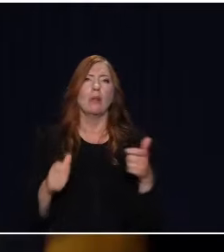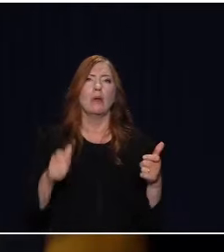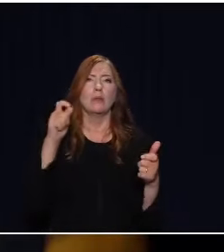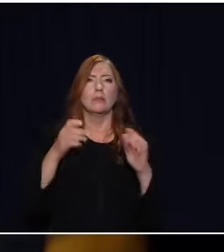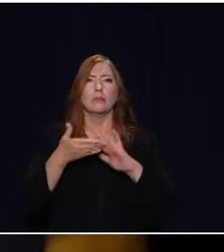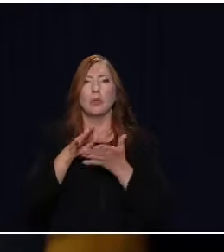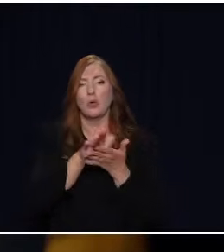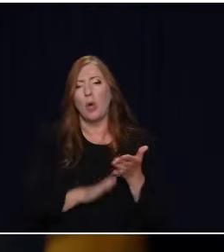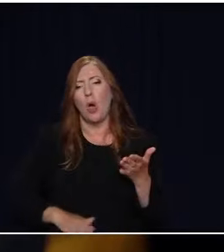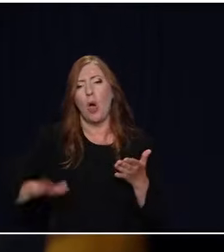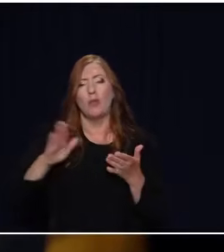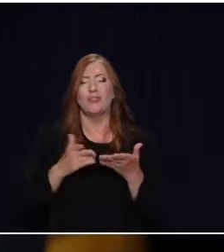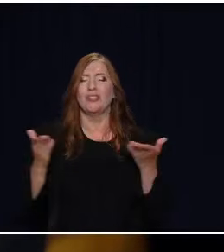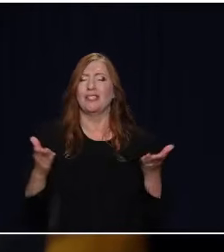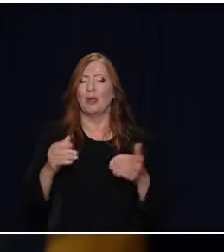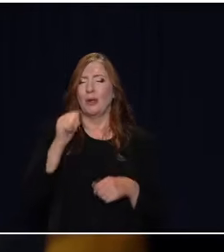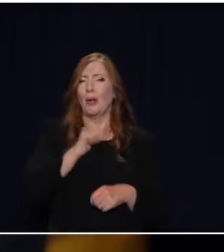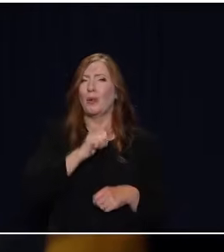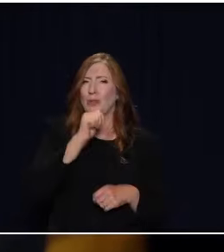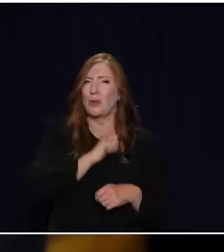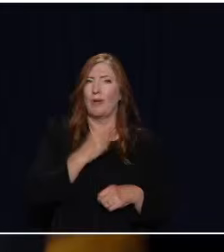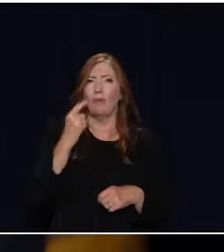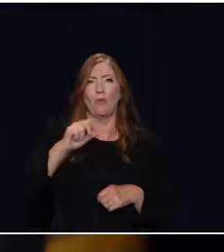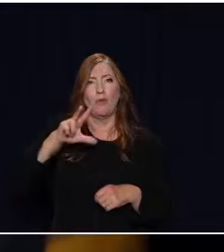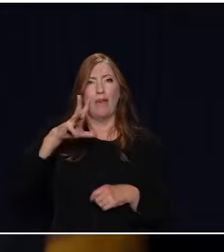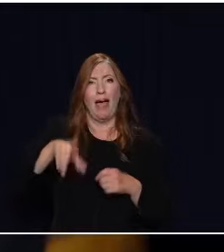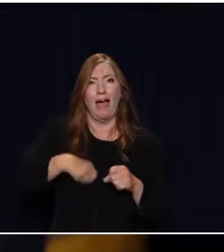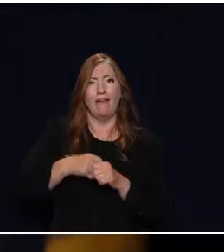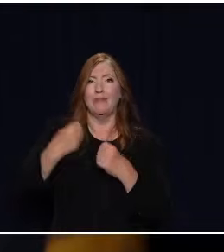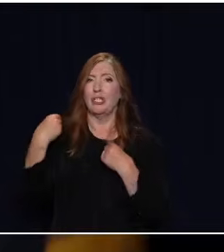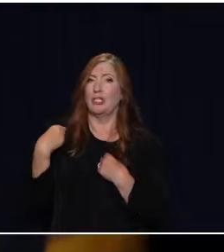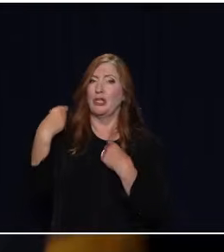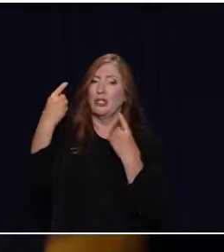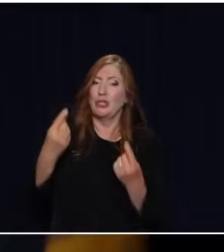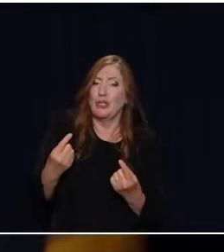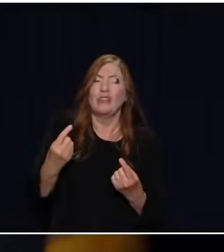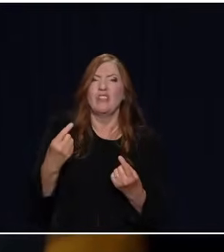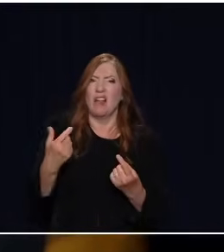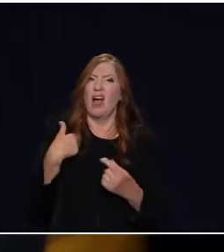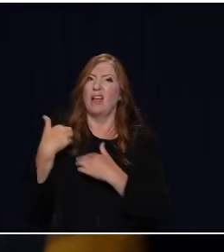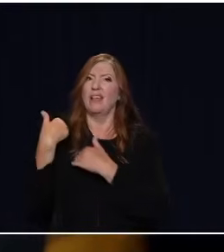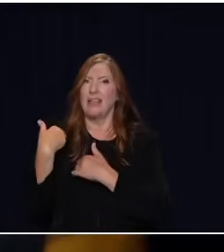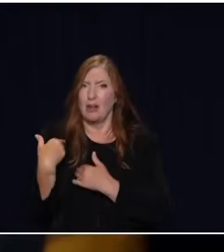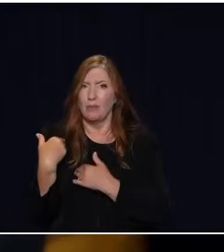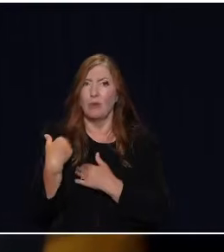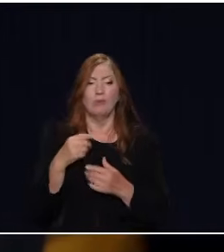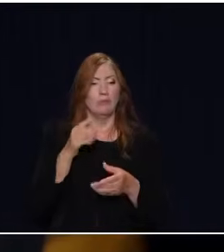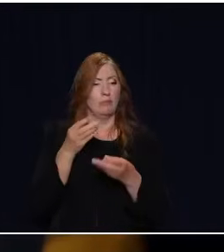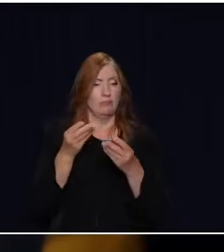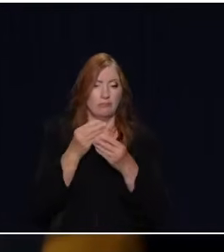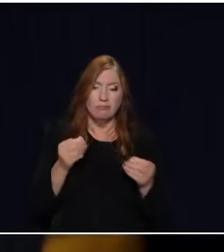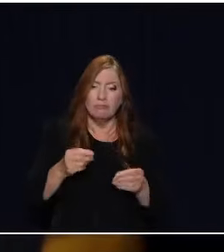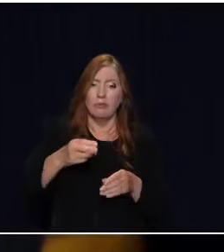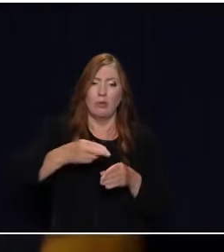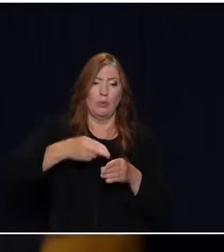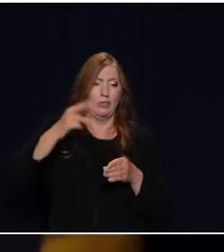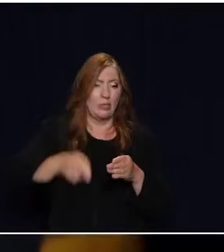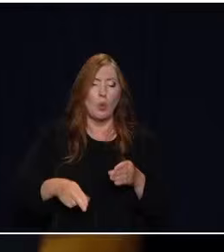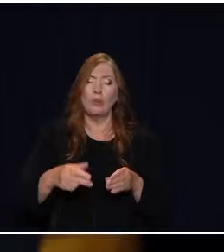I TAUGHT IN OUR PUBLIC SCHOOLS AND I LED ONE OF THE LARGEST COMMUNITY COLLEGES IN ARIZONA.